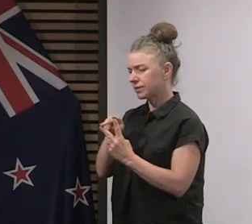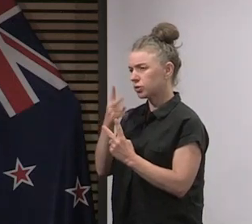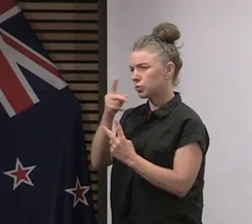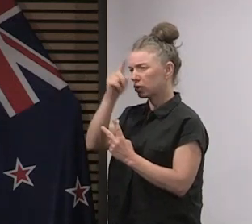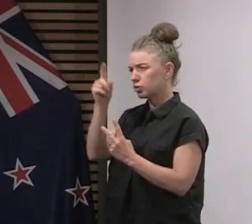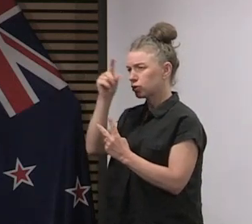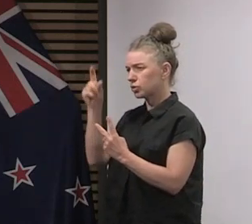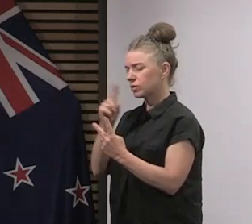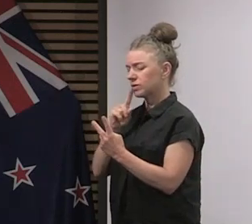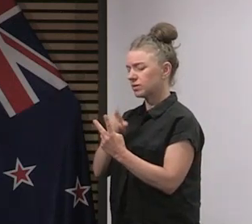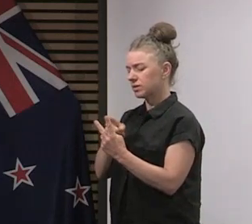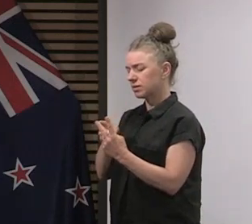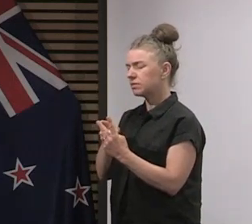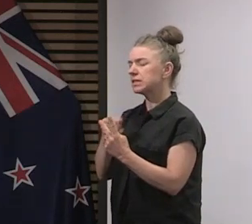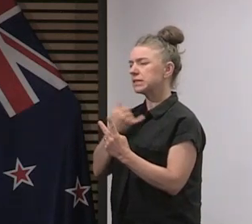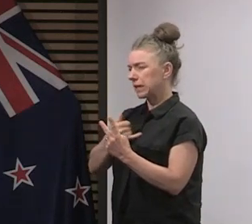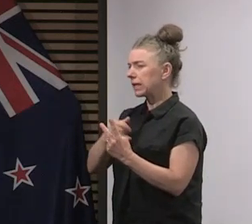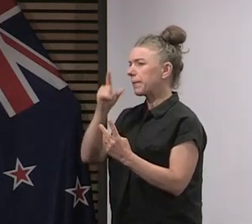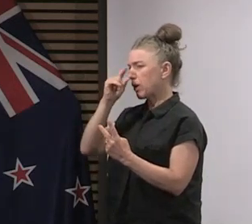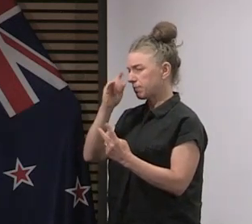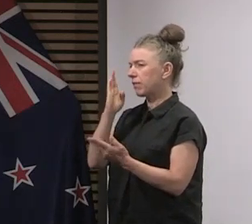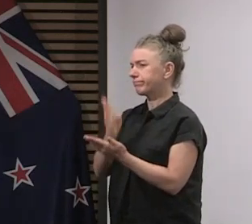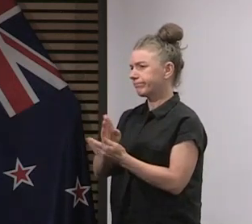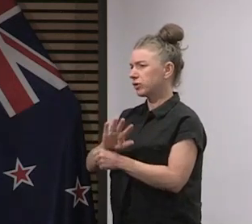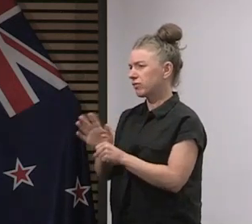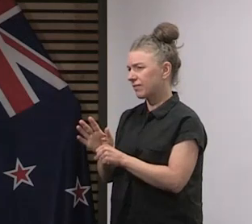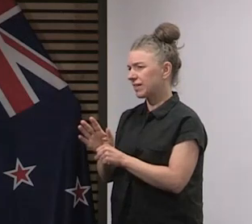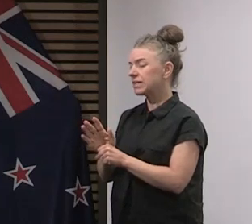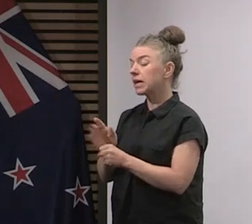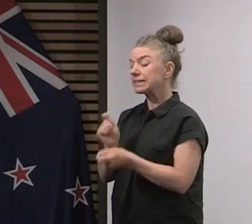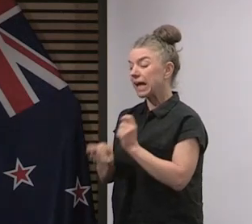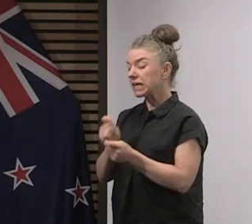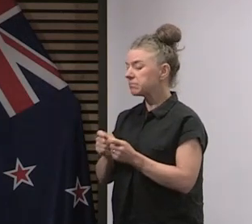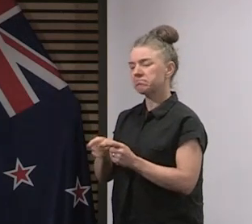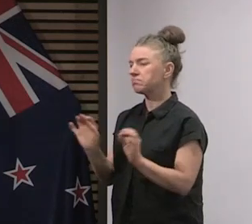There seems to be - DHBs